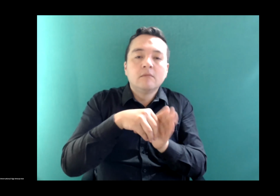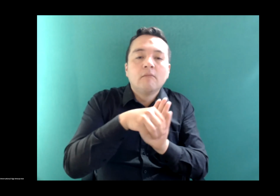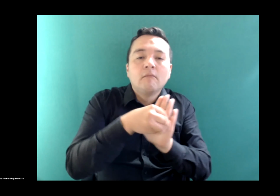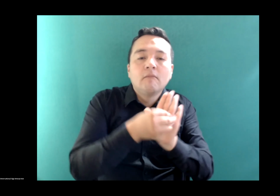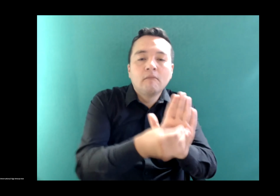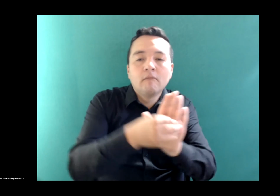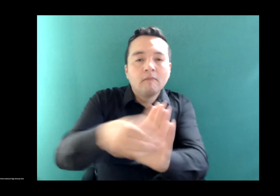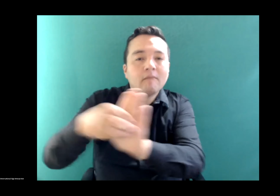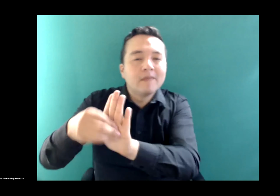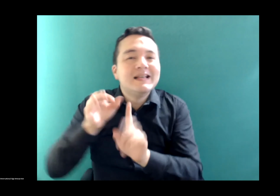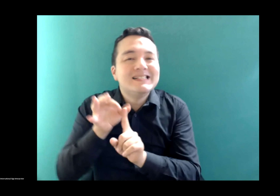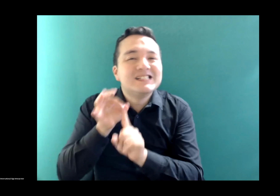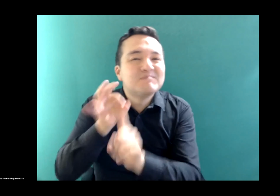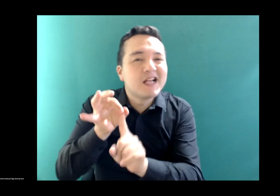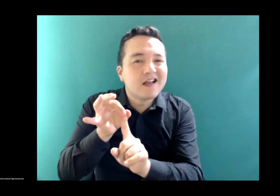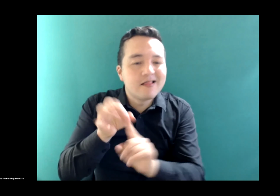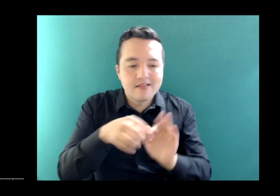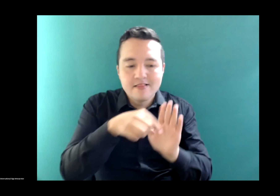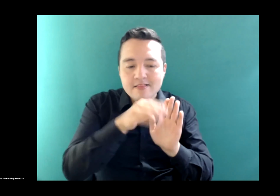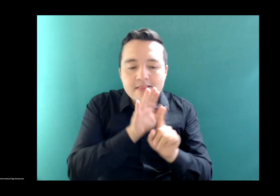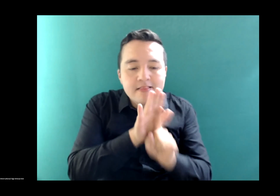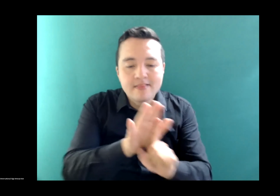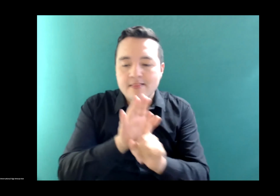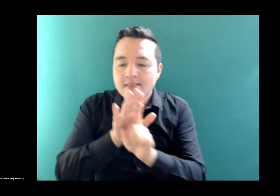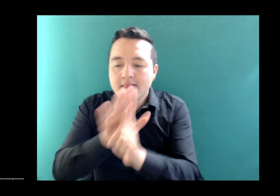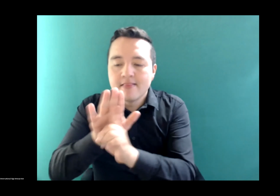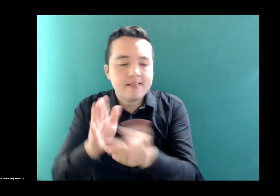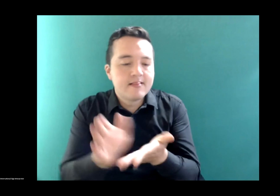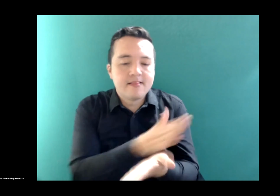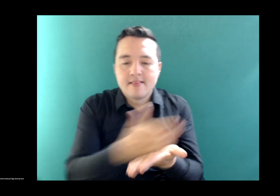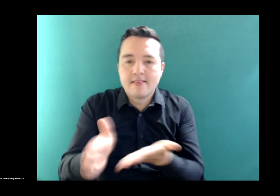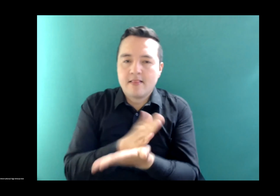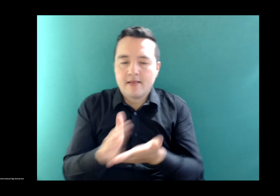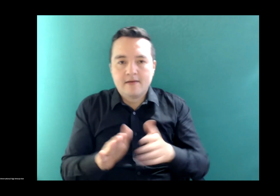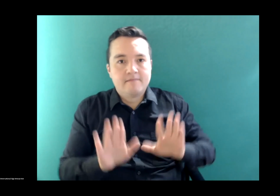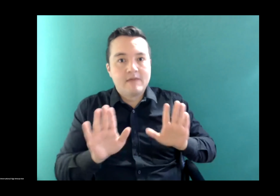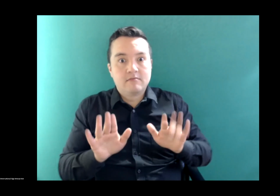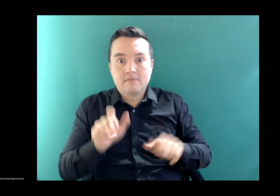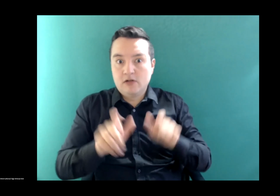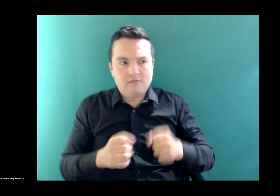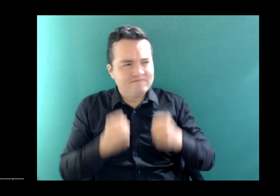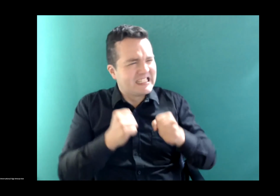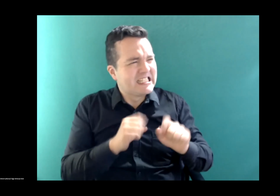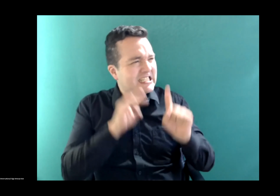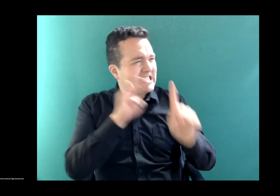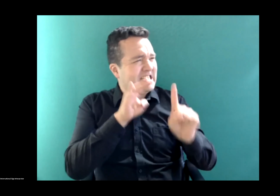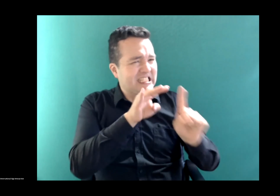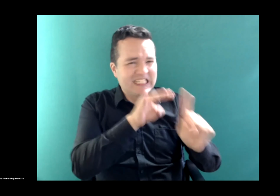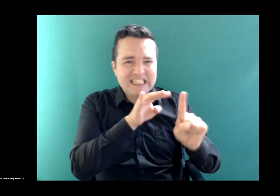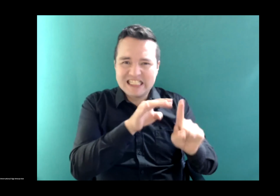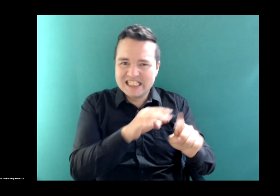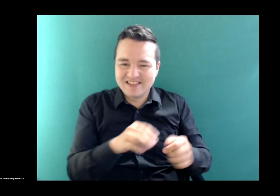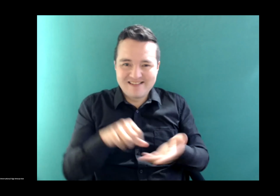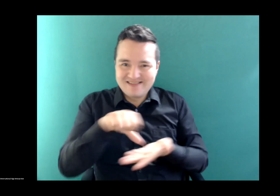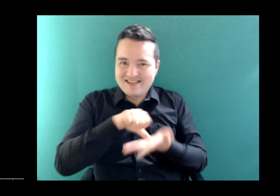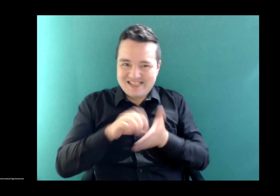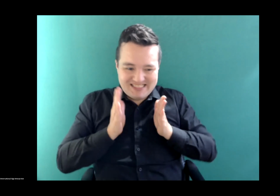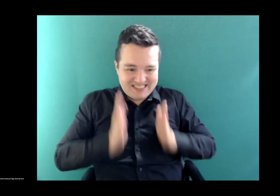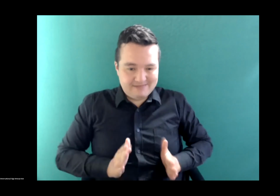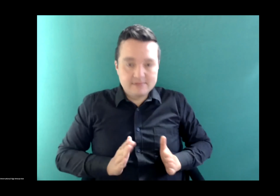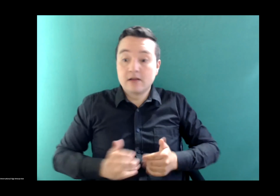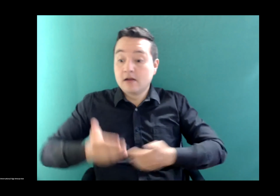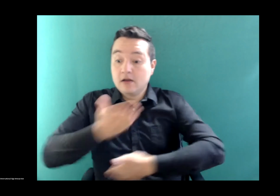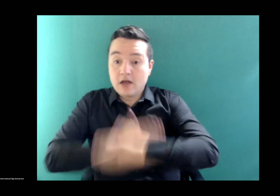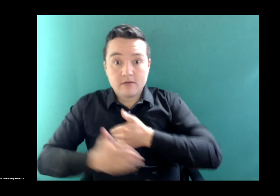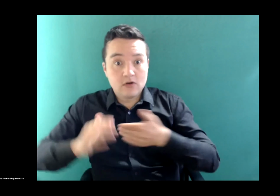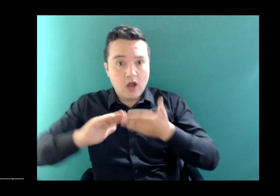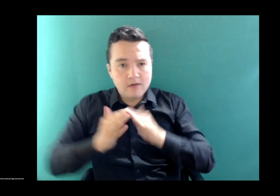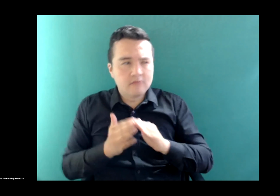Talking about the importance right now in Brazilian Civil society.